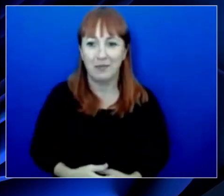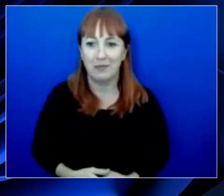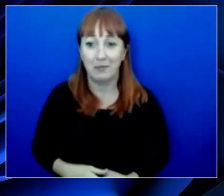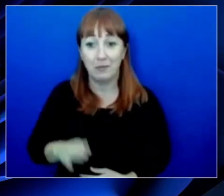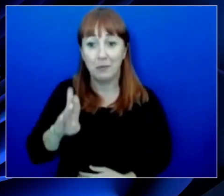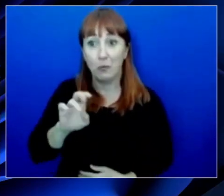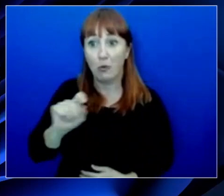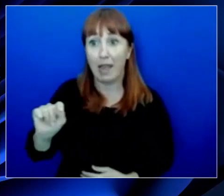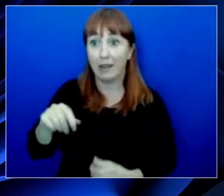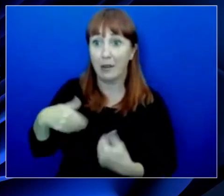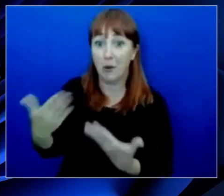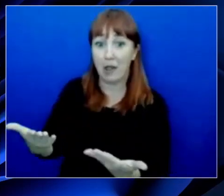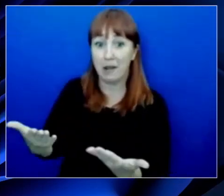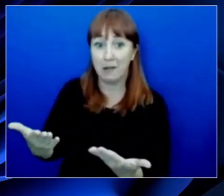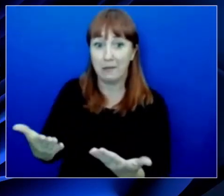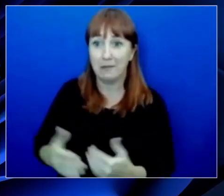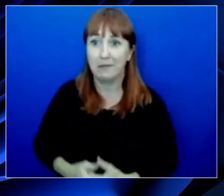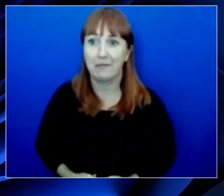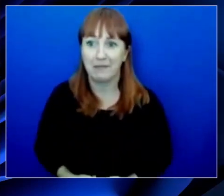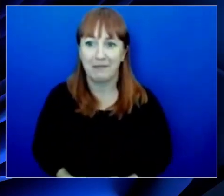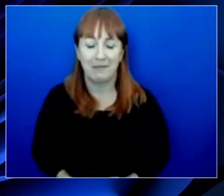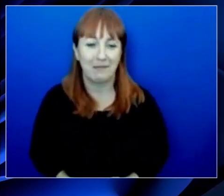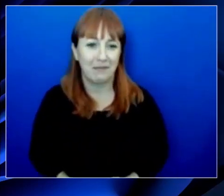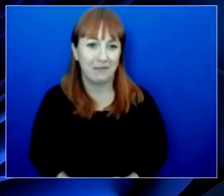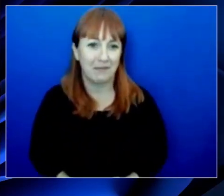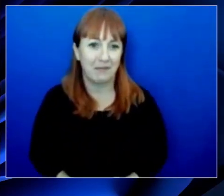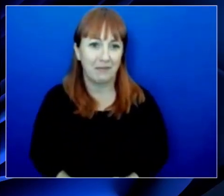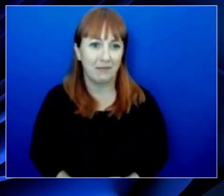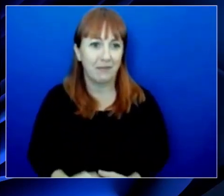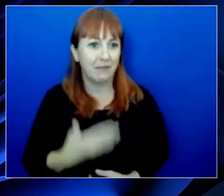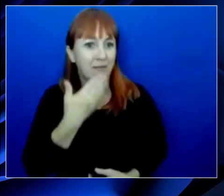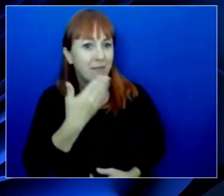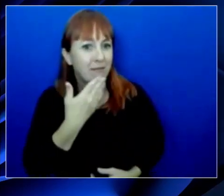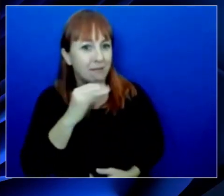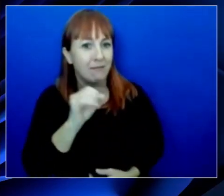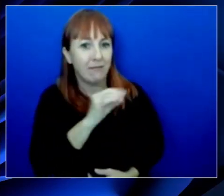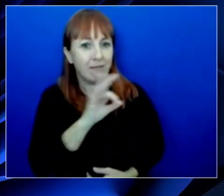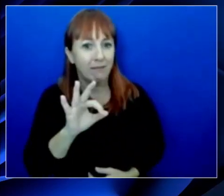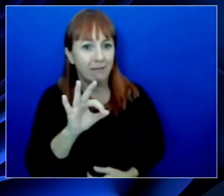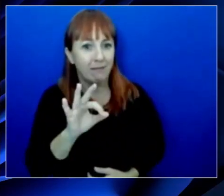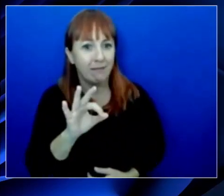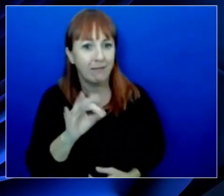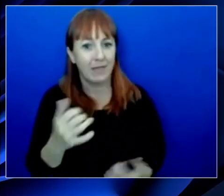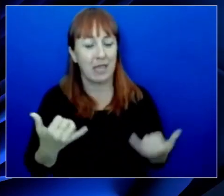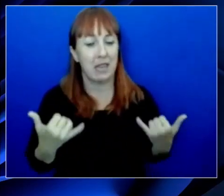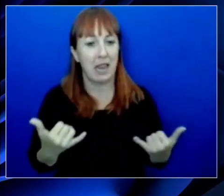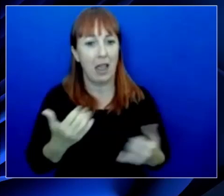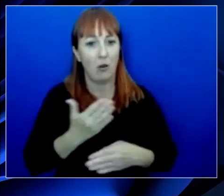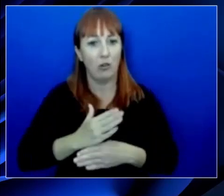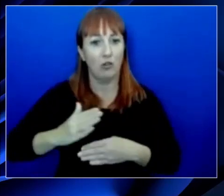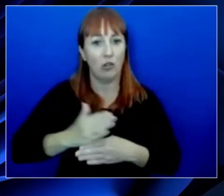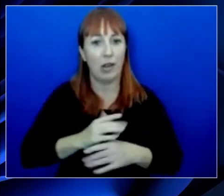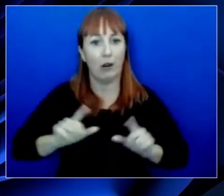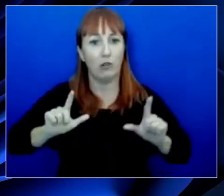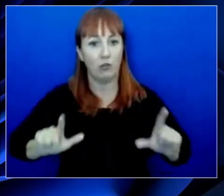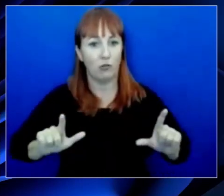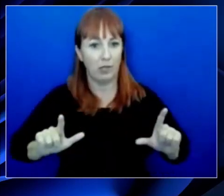Awesome! Thank you Jeff. I'm just going to go ahead and share my screen with you.